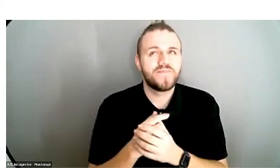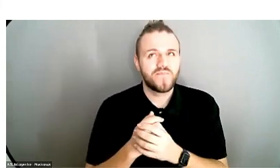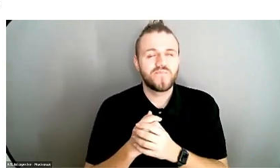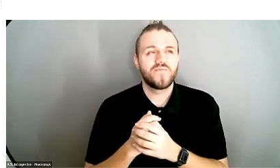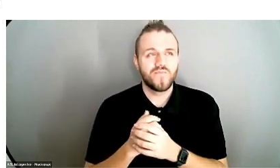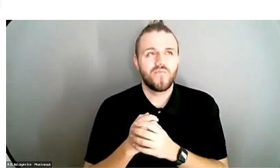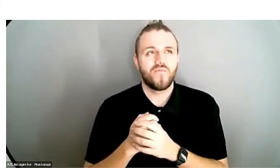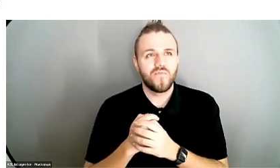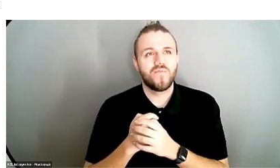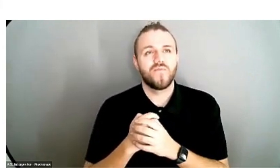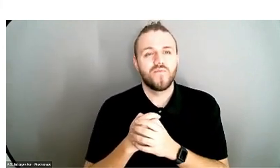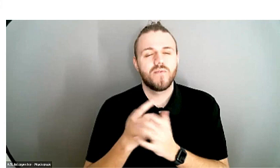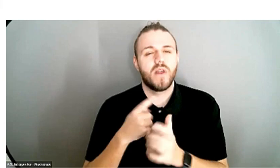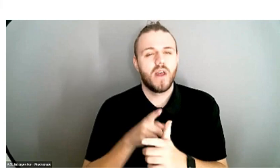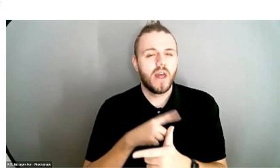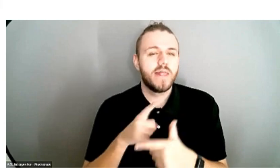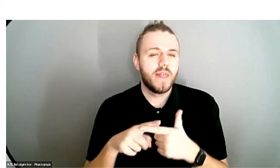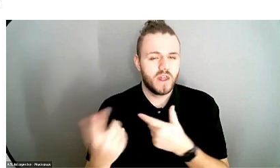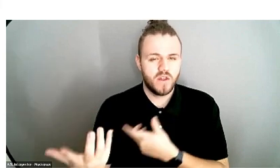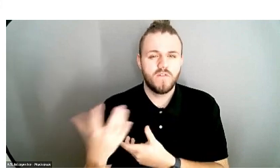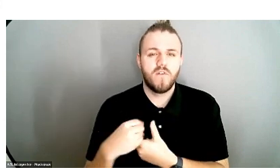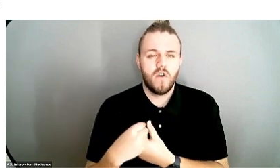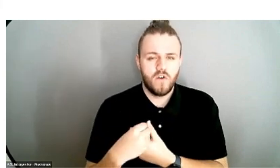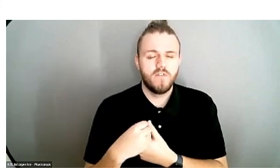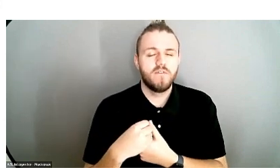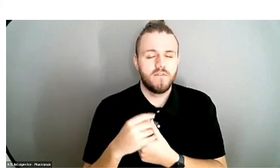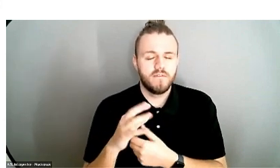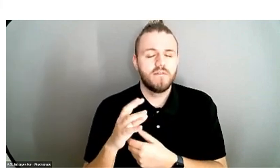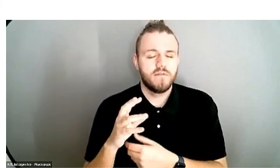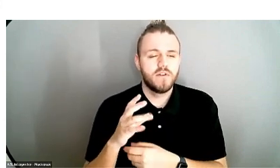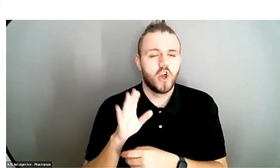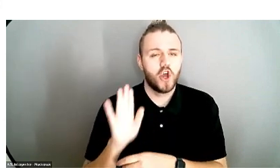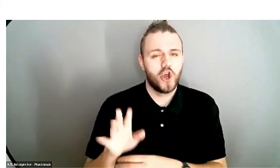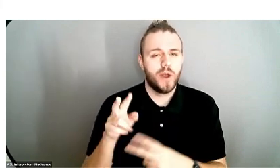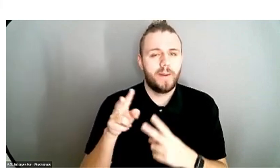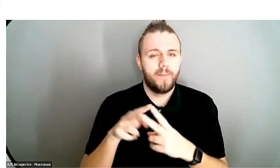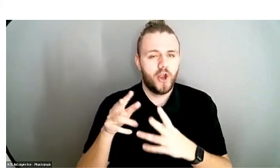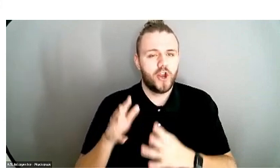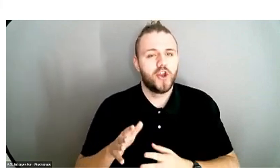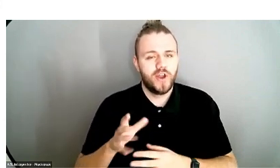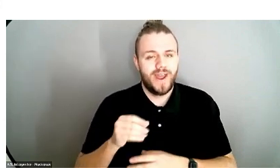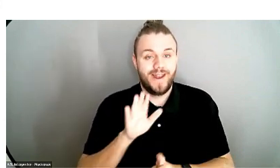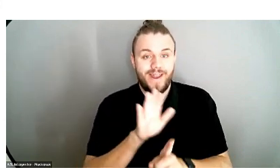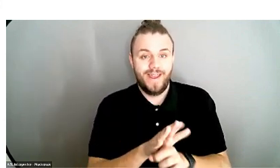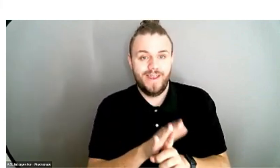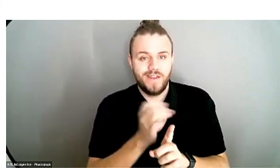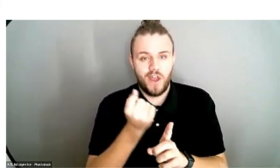involve and I eventually did at least his partner and his understanding desires